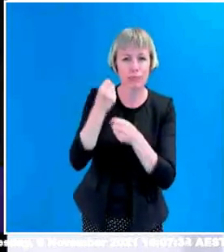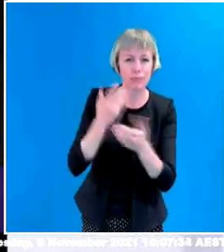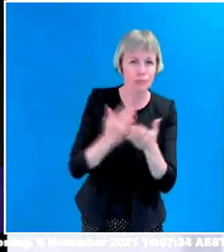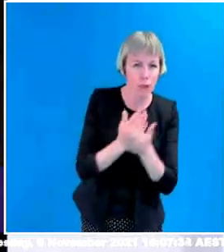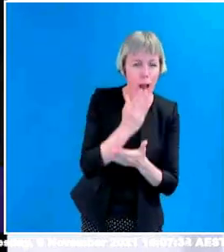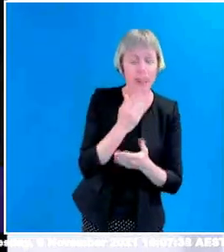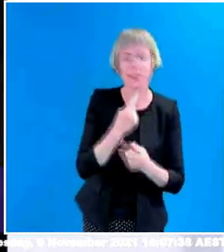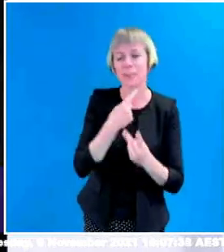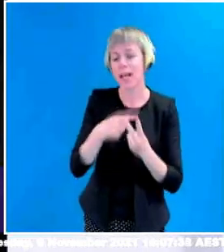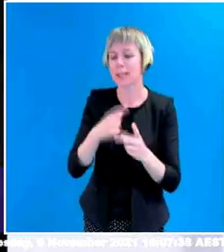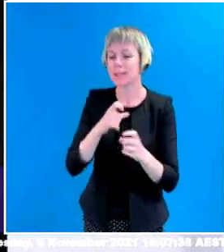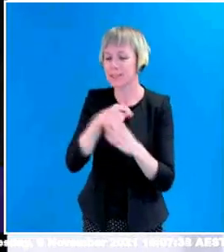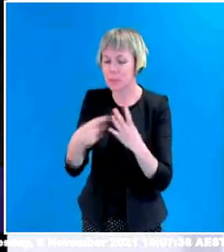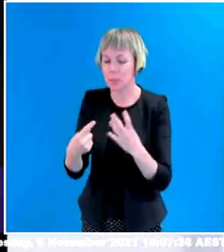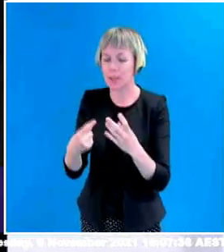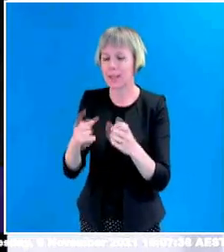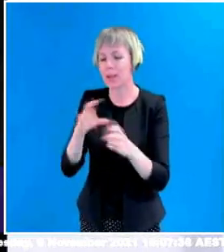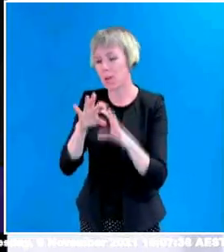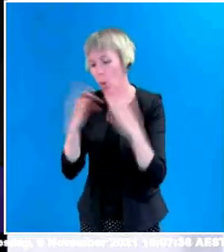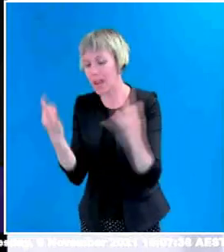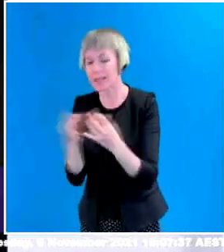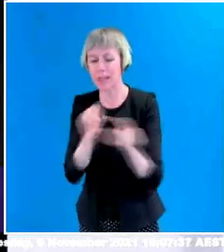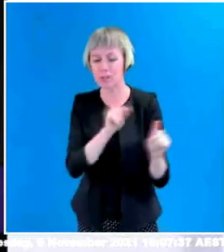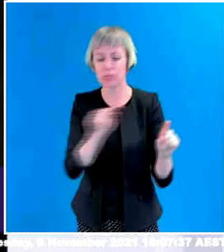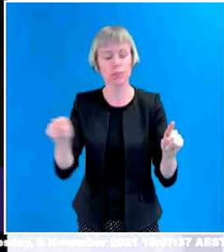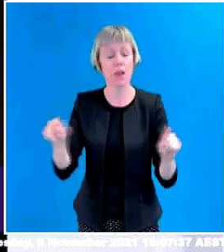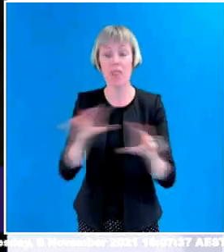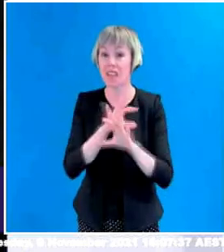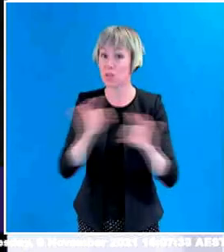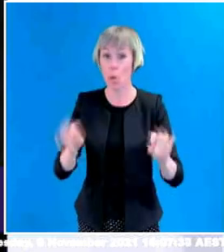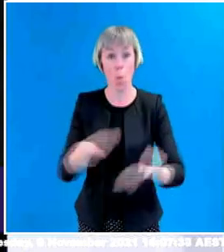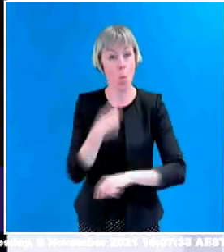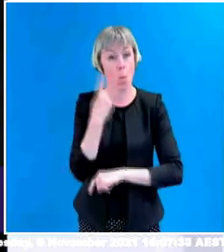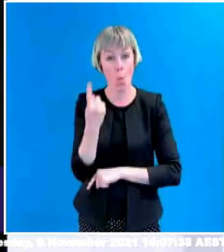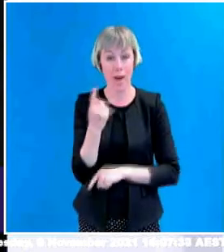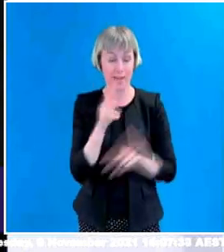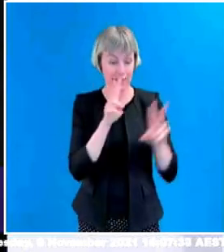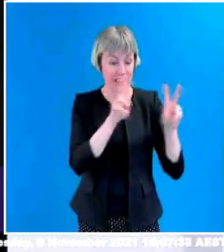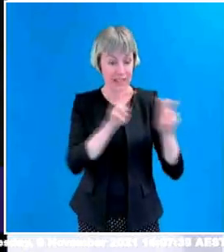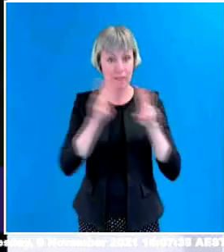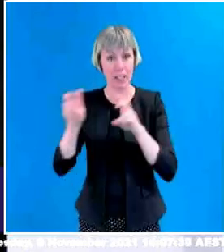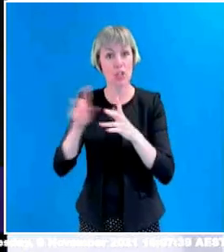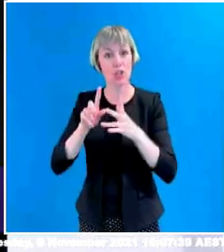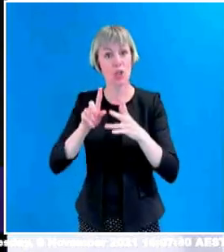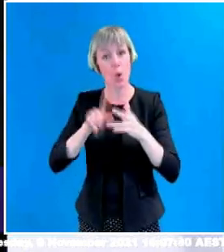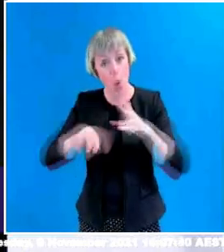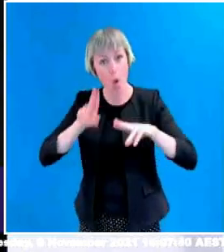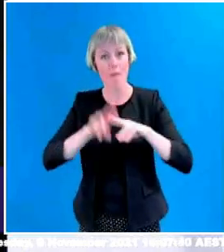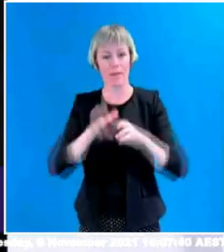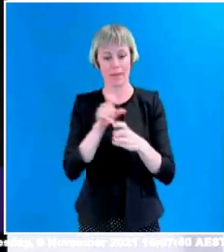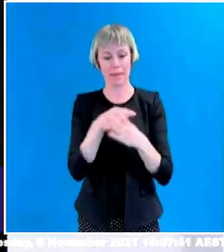Is that an impediment to collection of data, the absence of a national approach